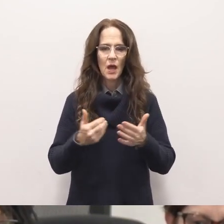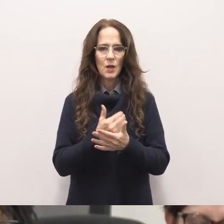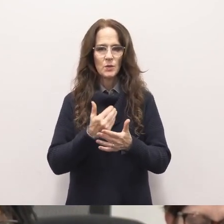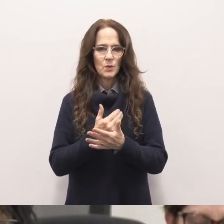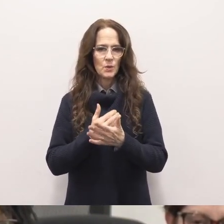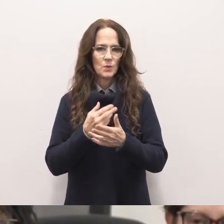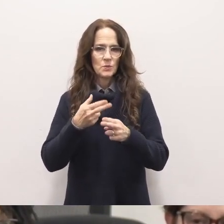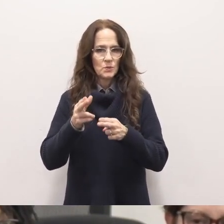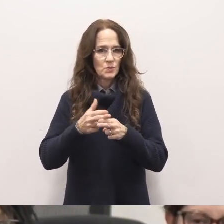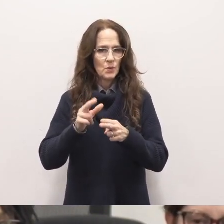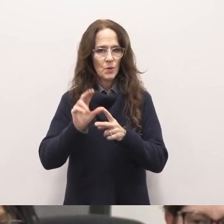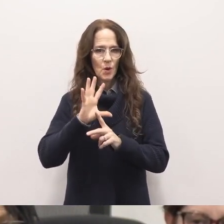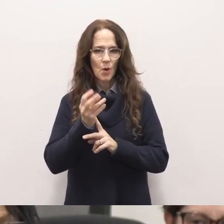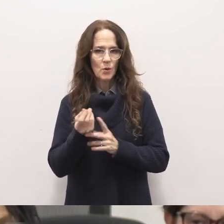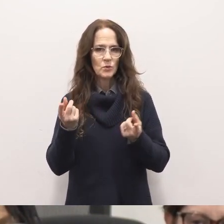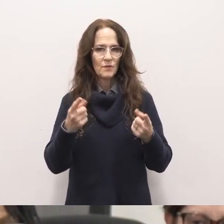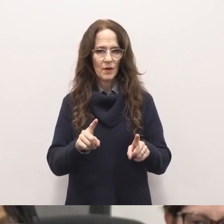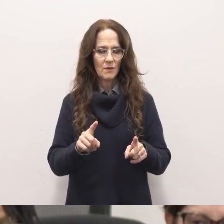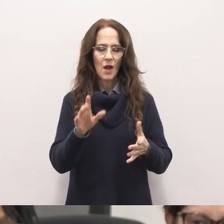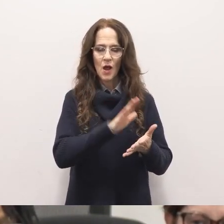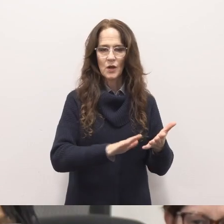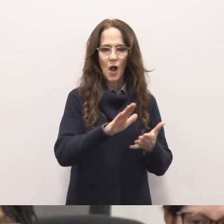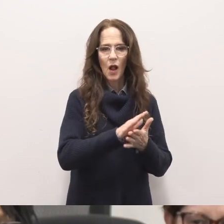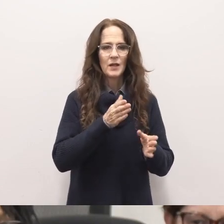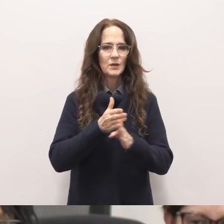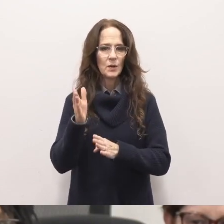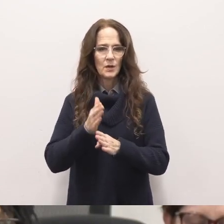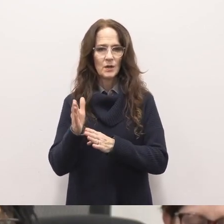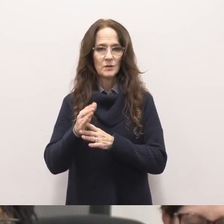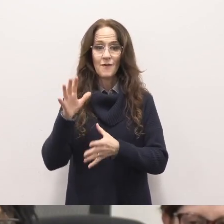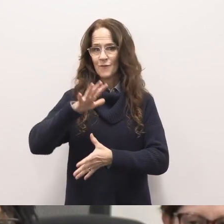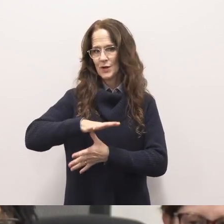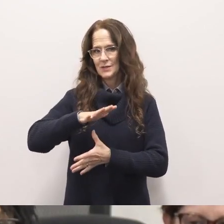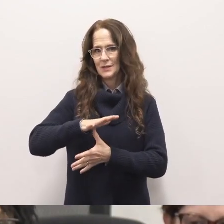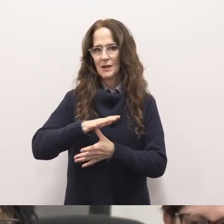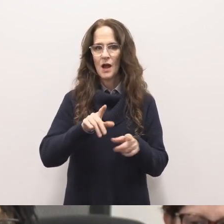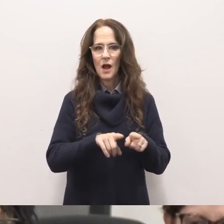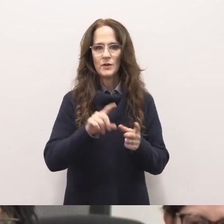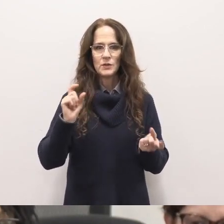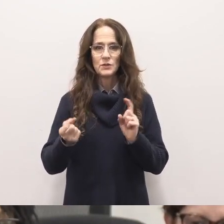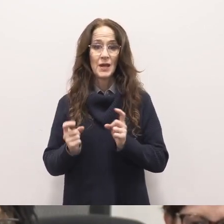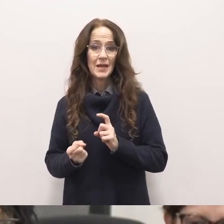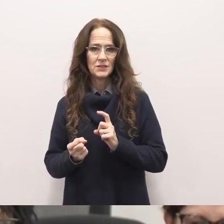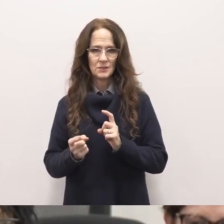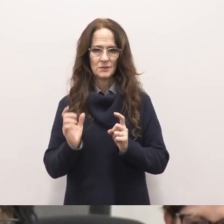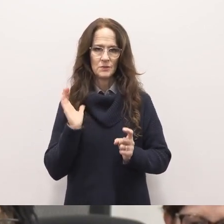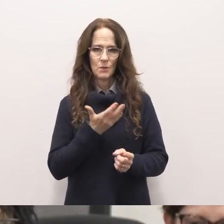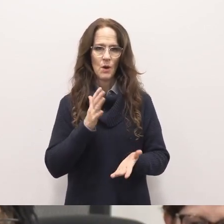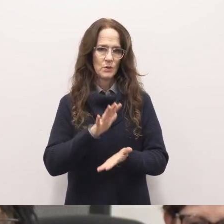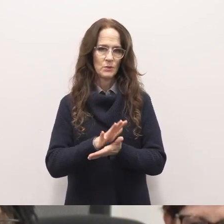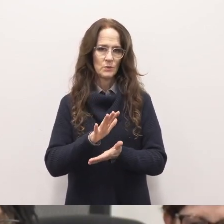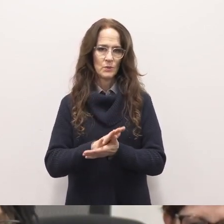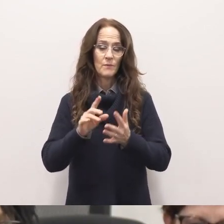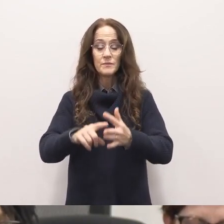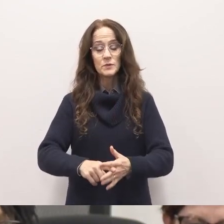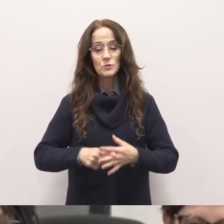plenty of future college and career assistance for seniors, and even changes to our own school. To start off, I would like